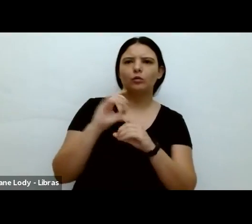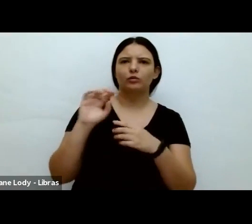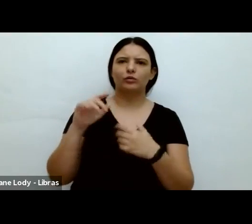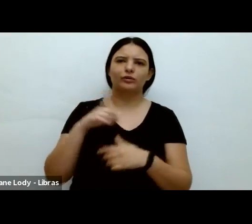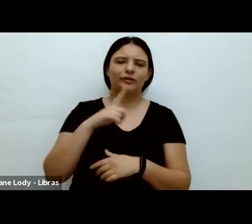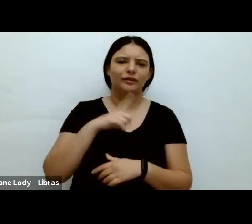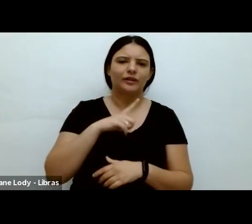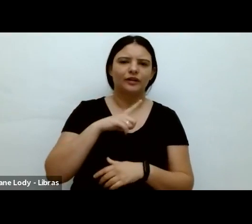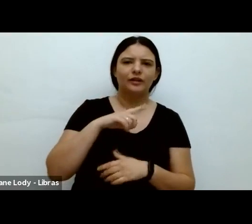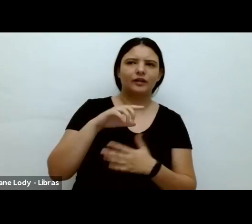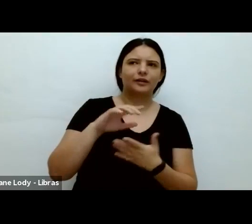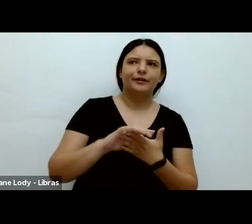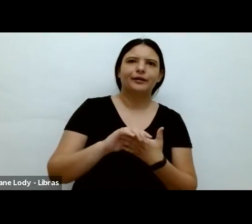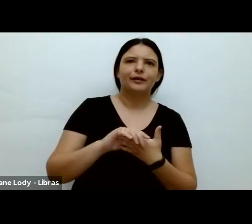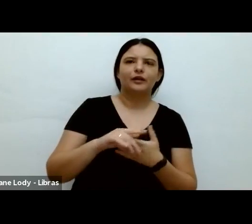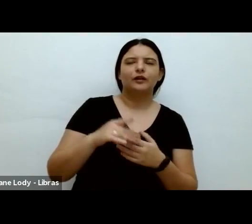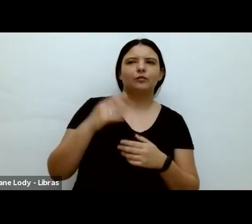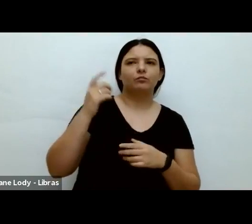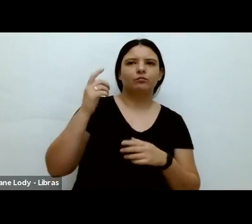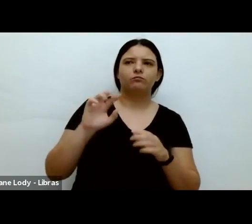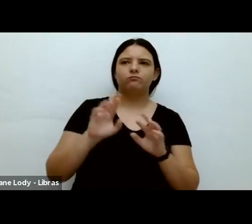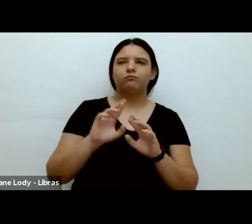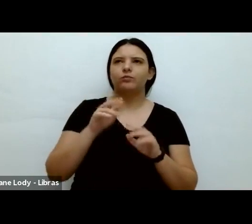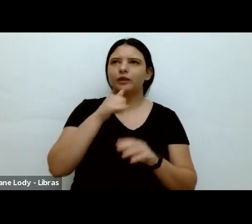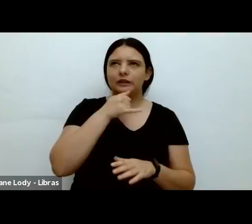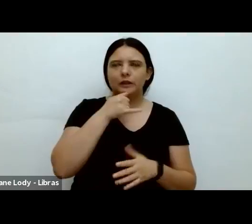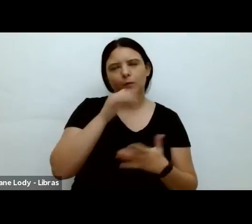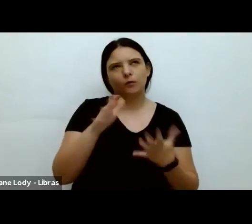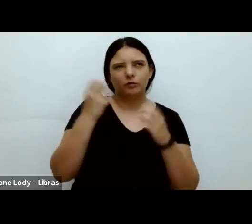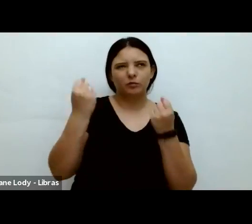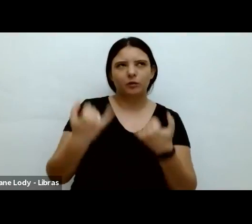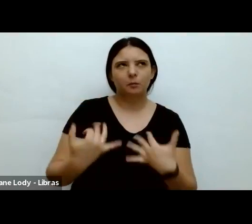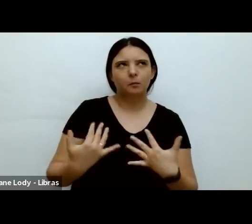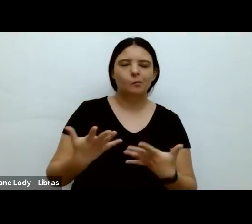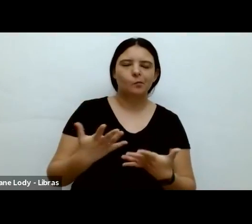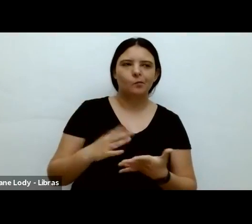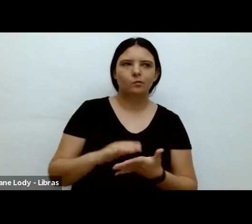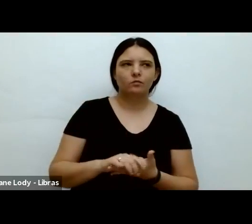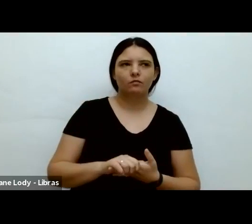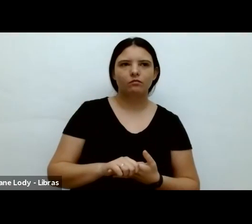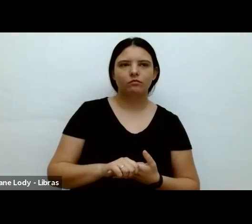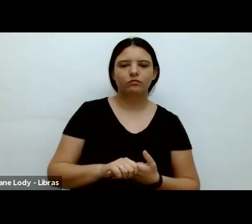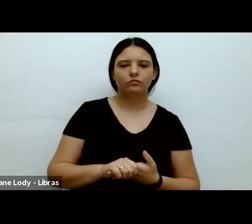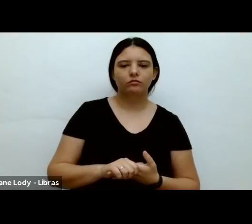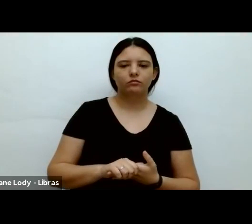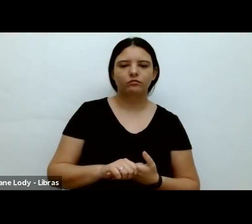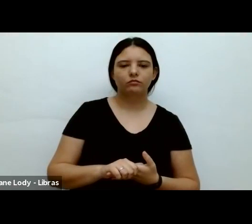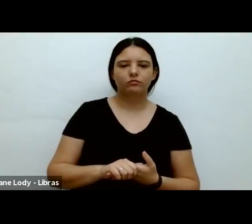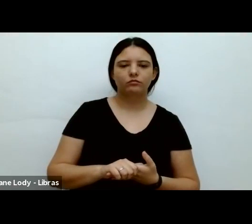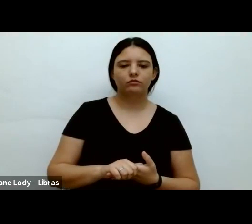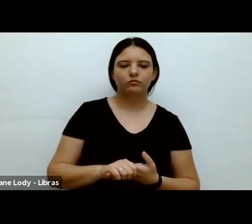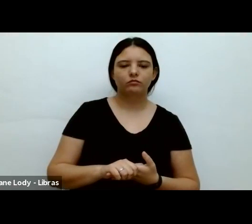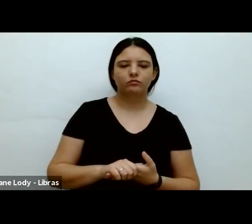which are more. dollars direct the 14th directly, for instance, to directly, for instance, to the standing yogurt or Making standing yogurt or Making sense